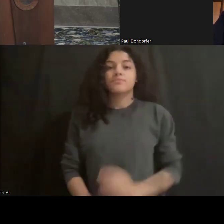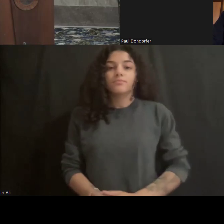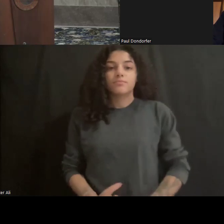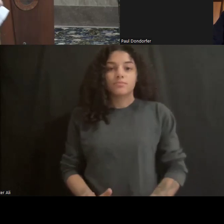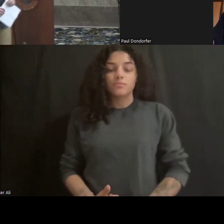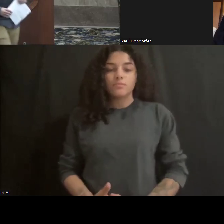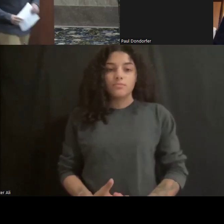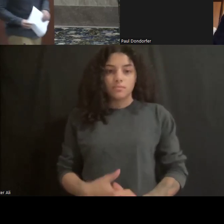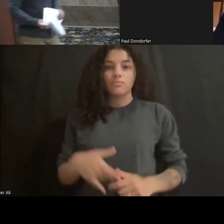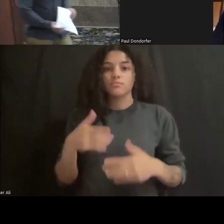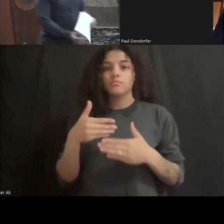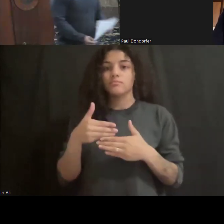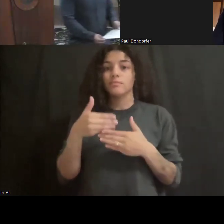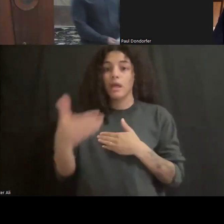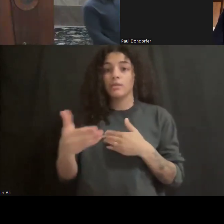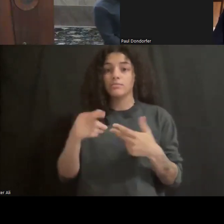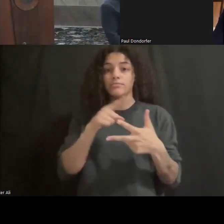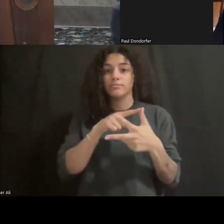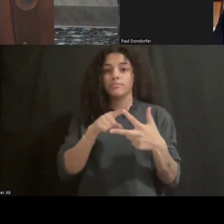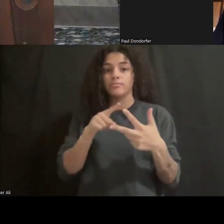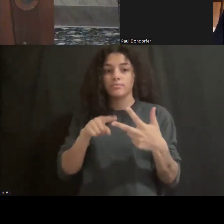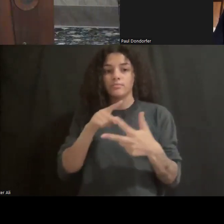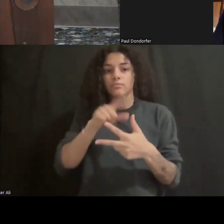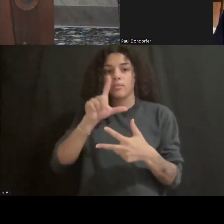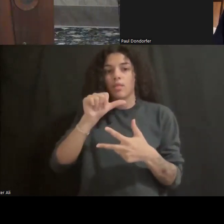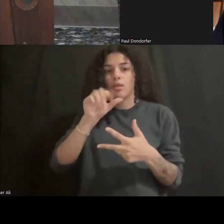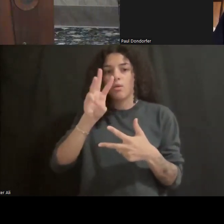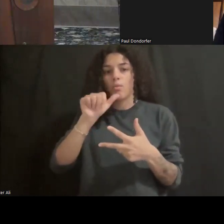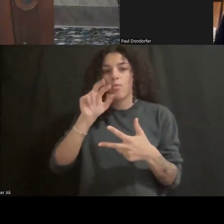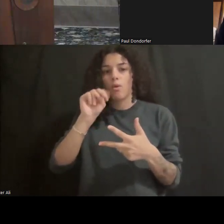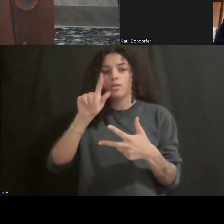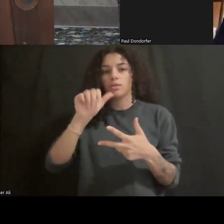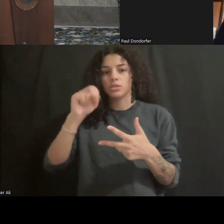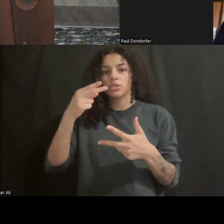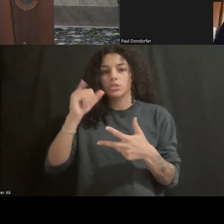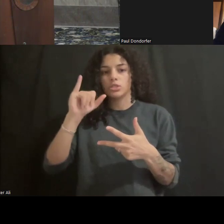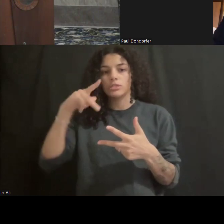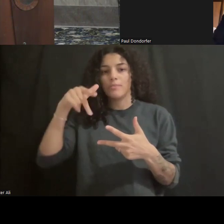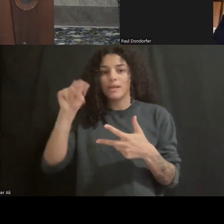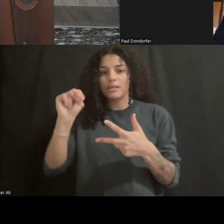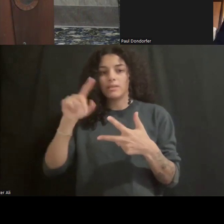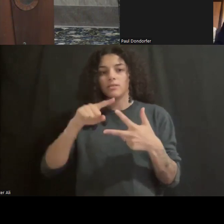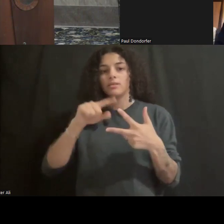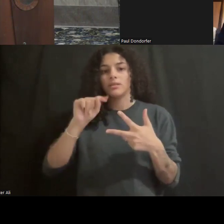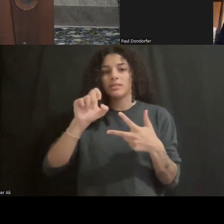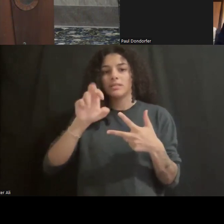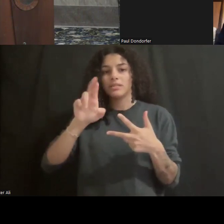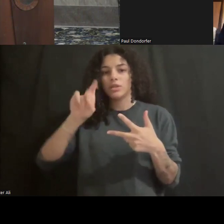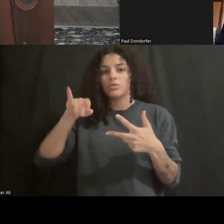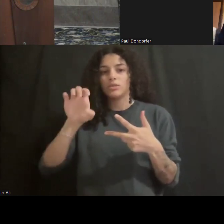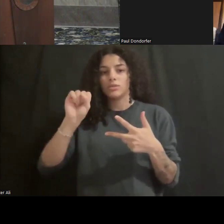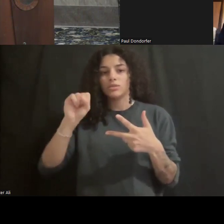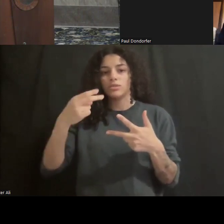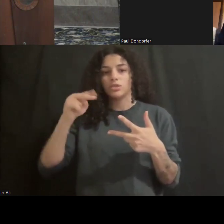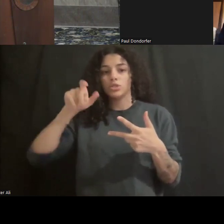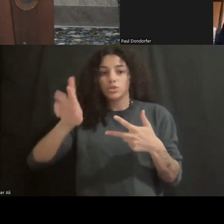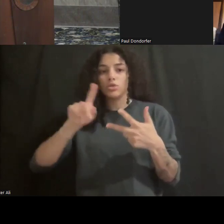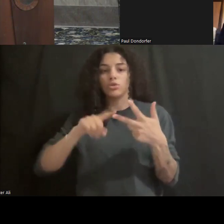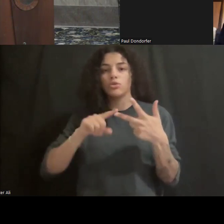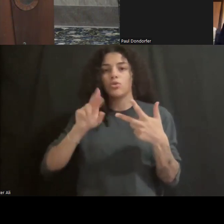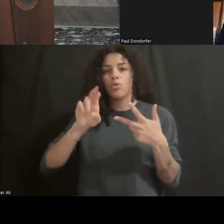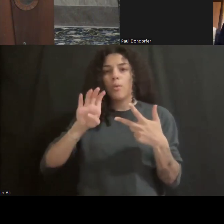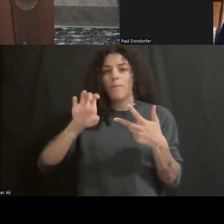Our next three speakers are Lwanda Shipman Tar Schneer and Rebecca Collins